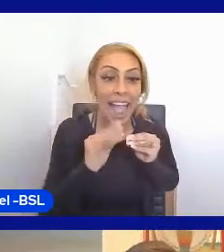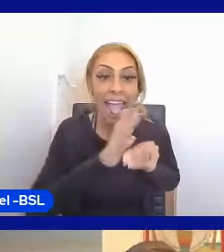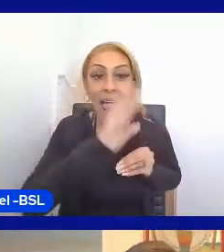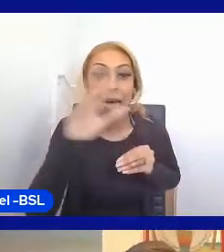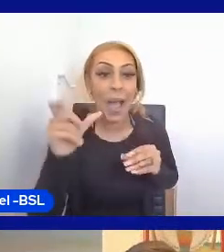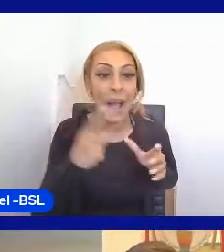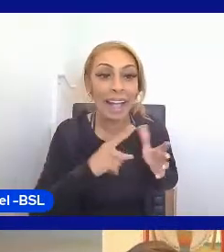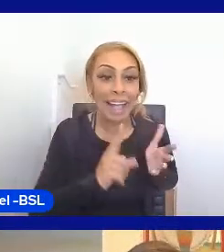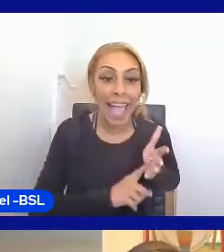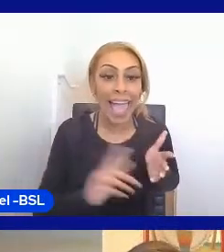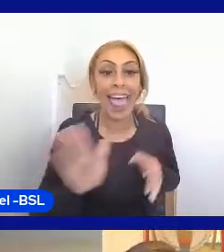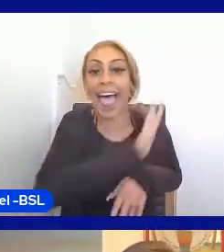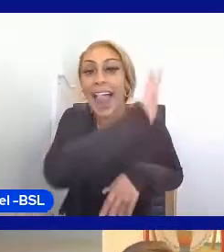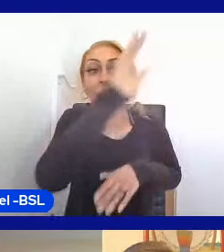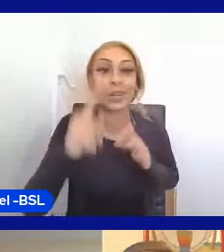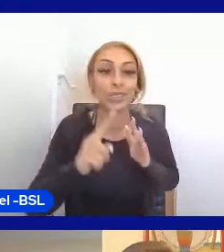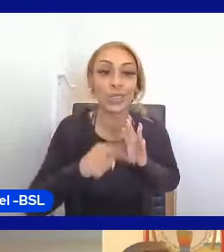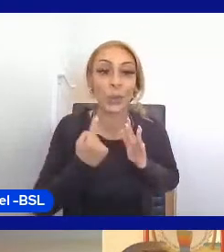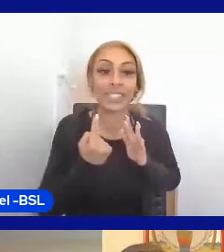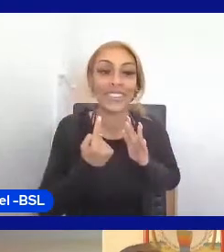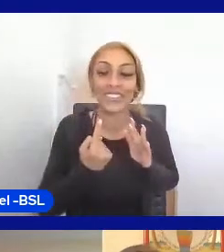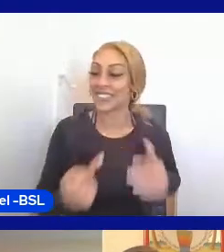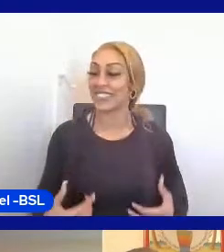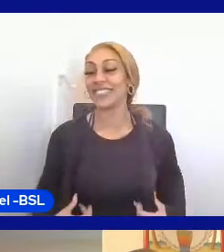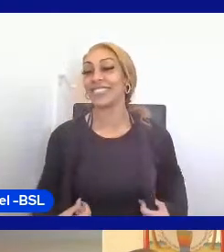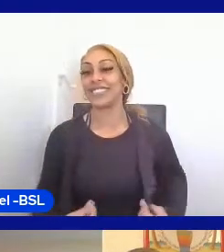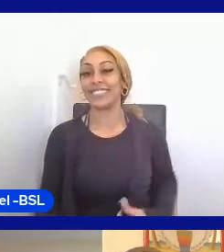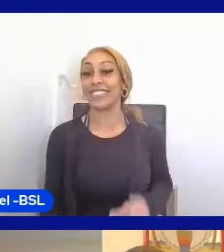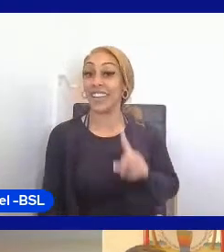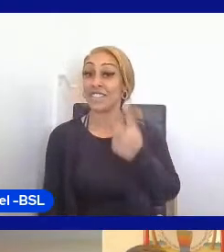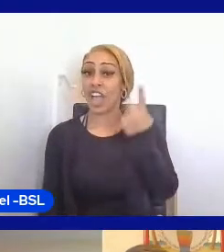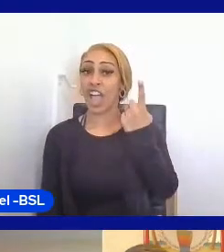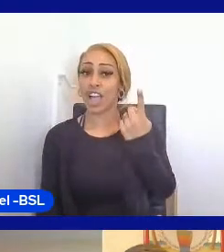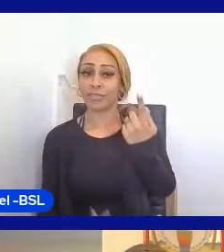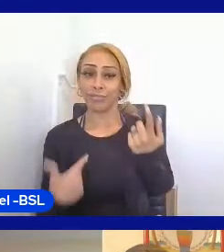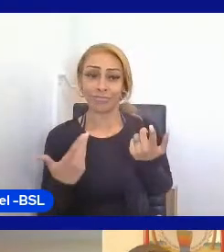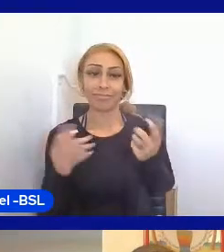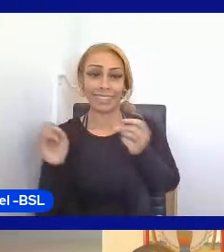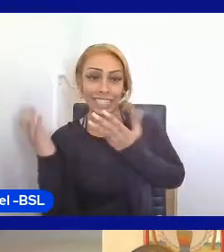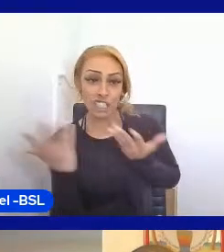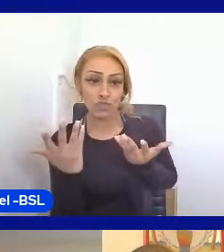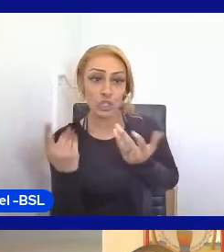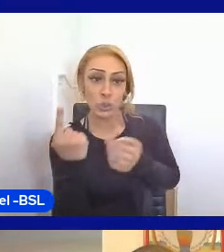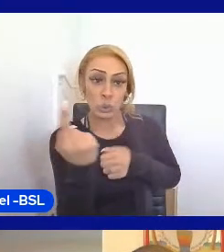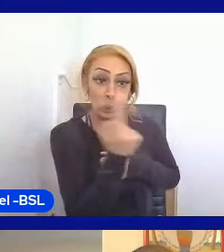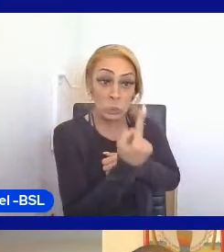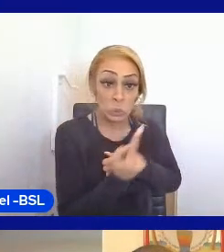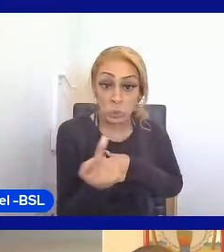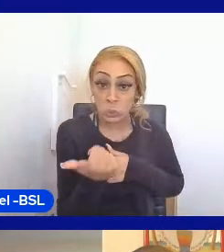a conversation with them and take some questions from you. I would like to welcome the producers of those